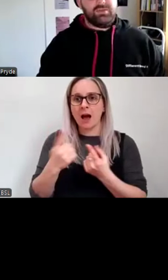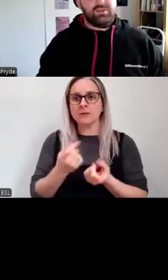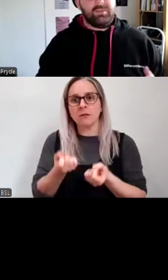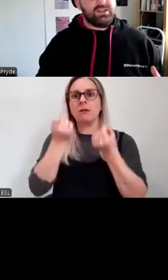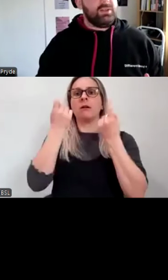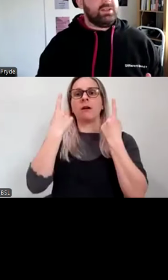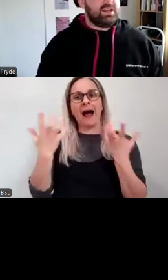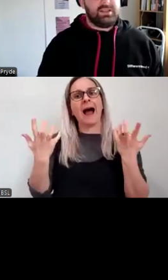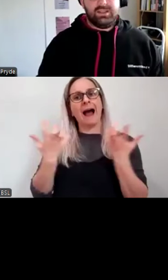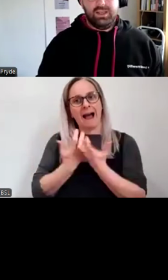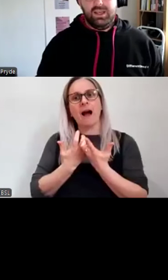That's really the best way to test.